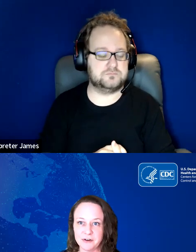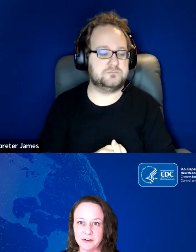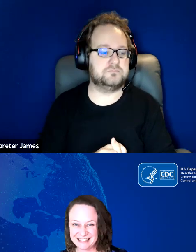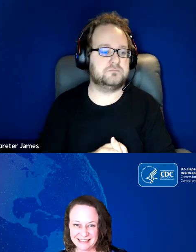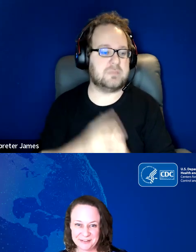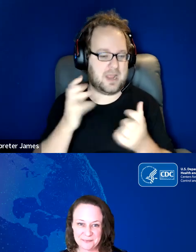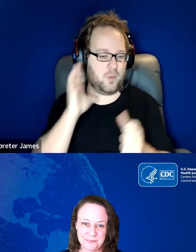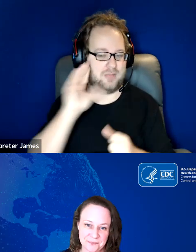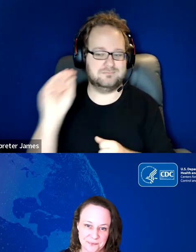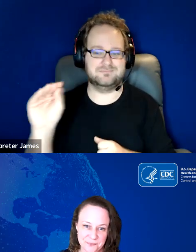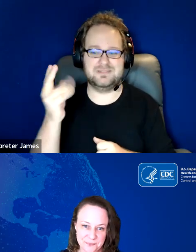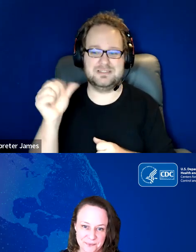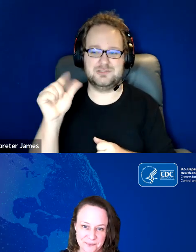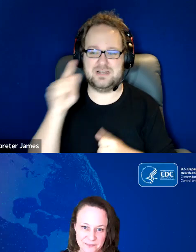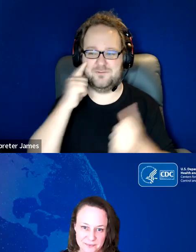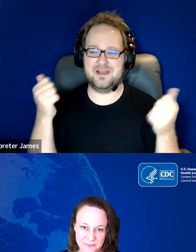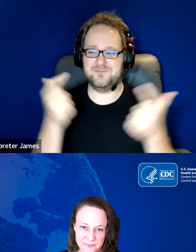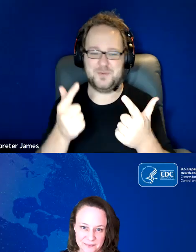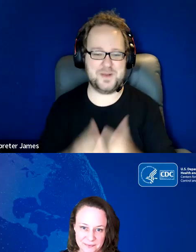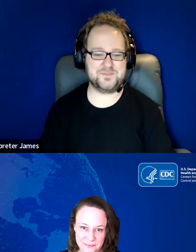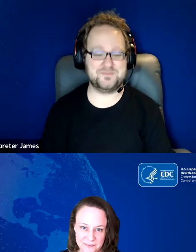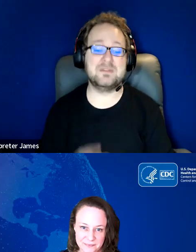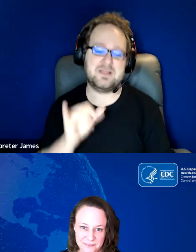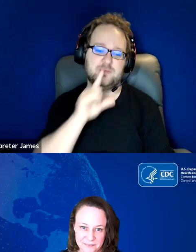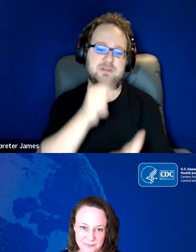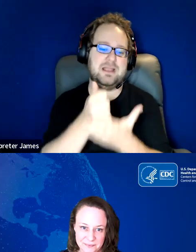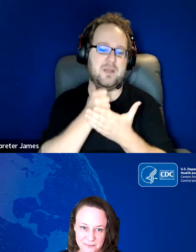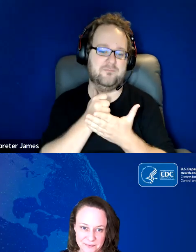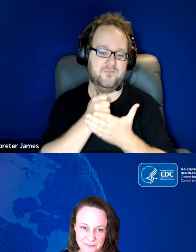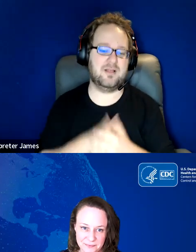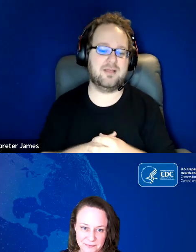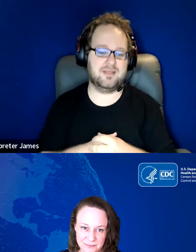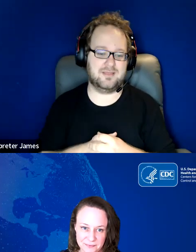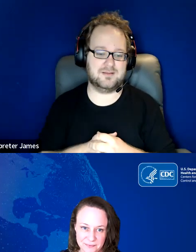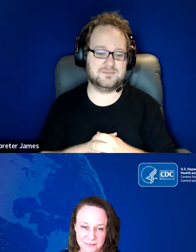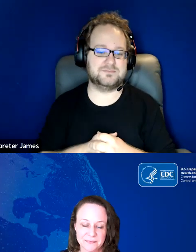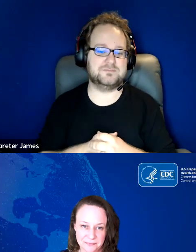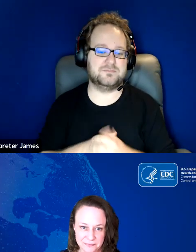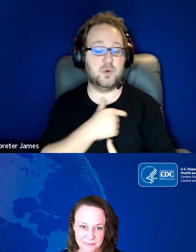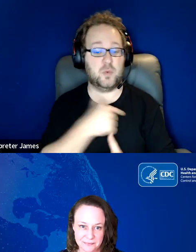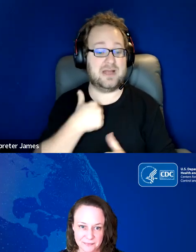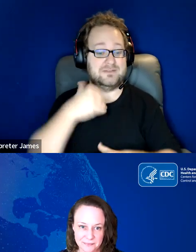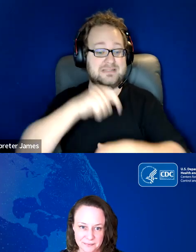» Moderator: That is really helpful. We are at time but I wanted to close it out with